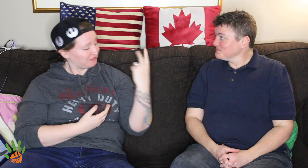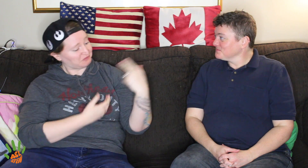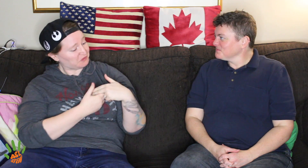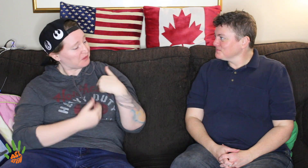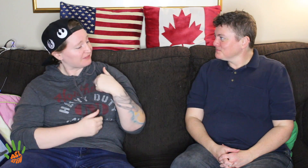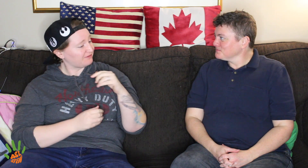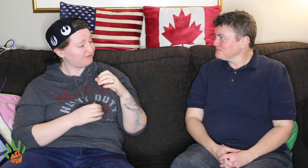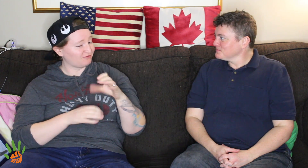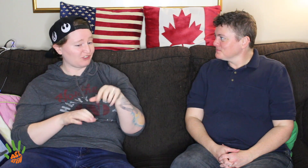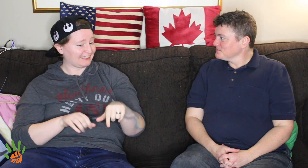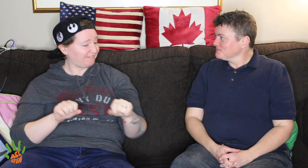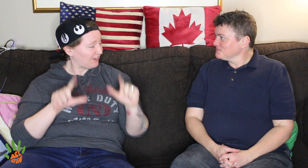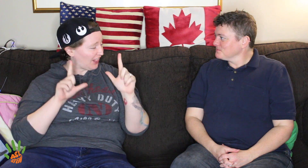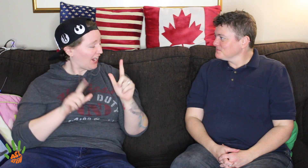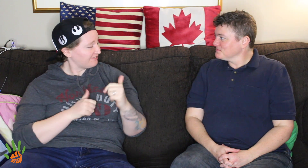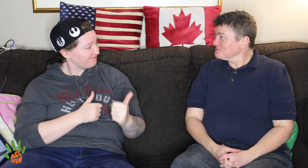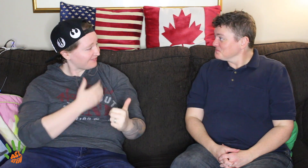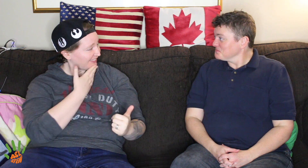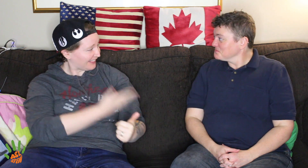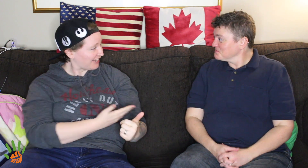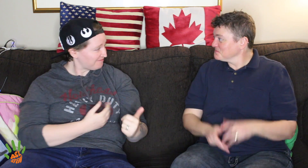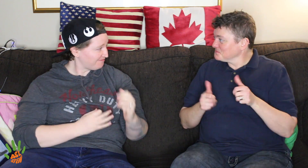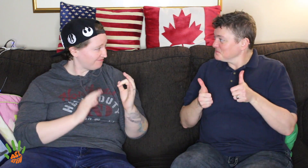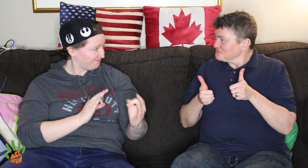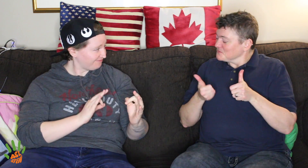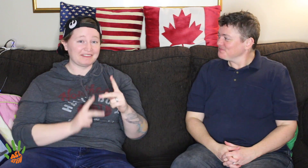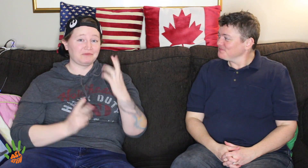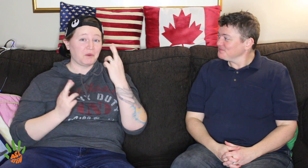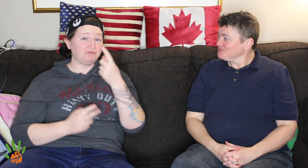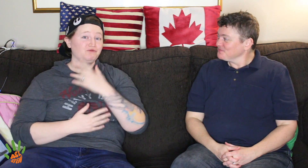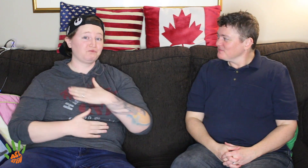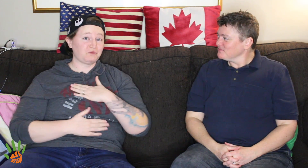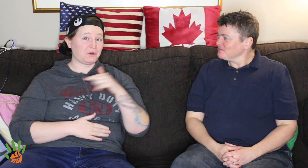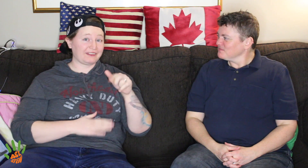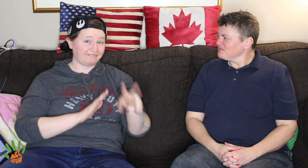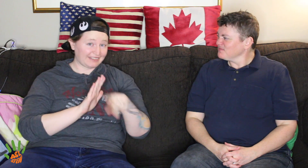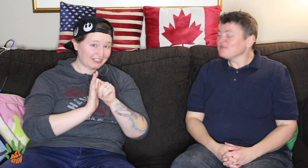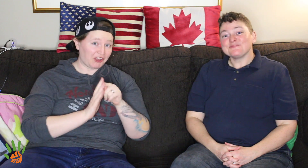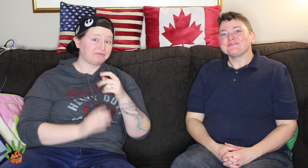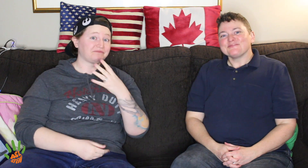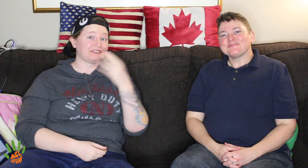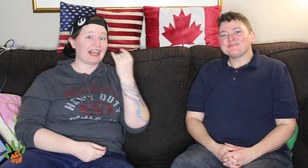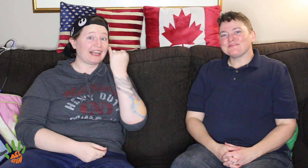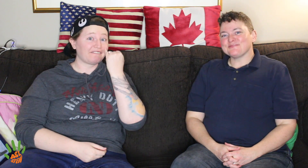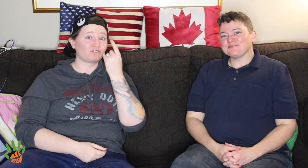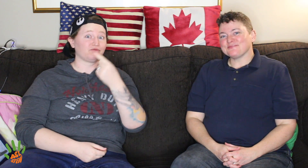Thank you so much for joining me and doing this vlog! Thank you. Okay, hopefully you guys have enjoyed this video.